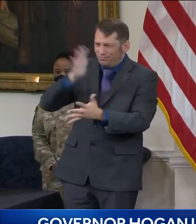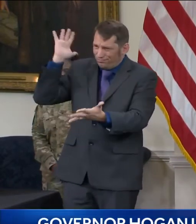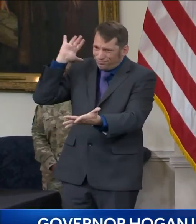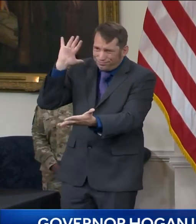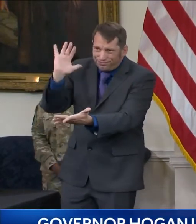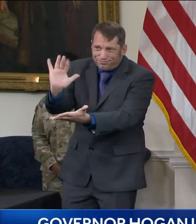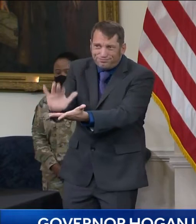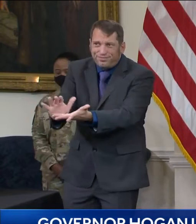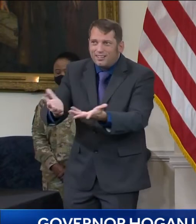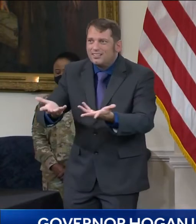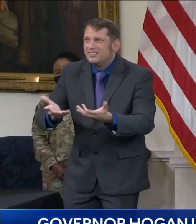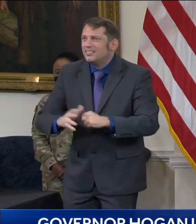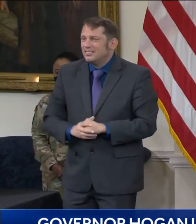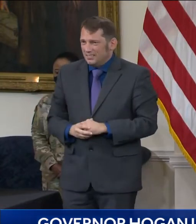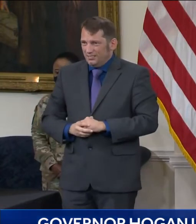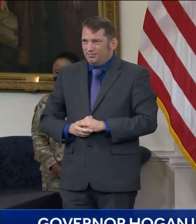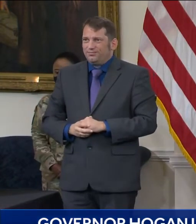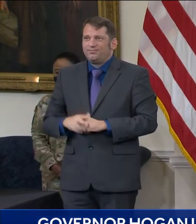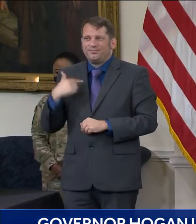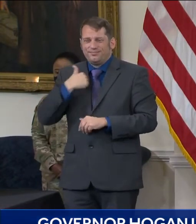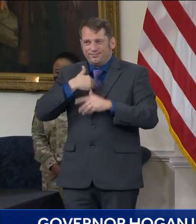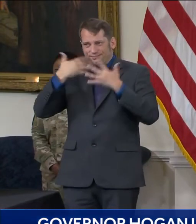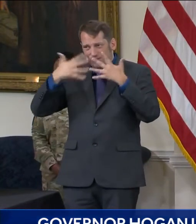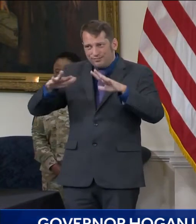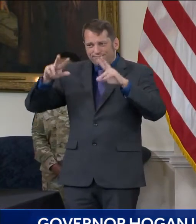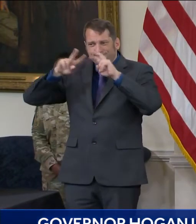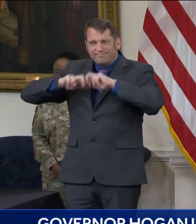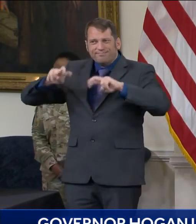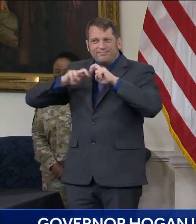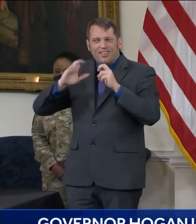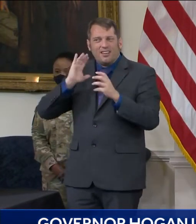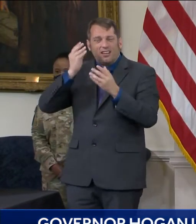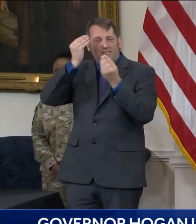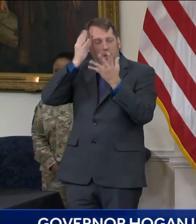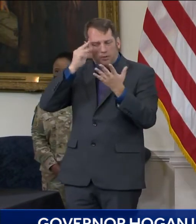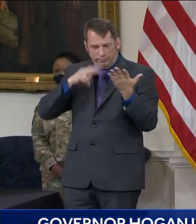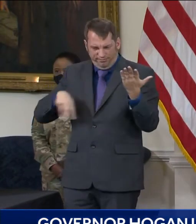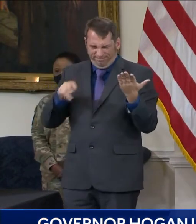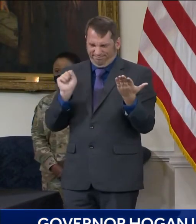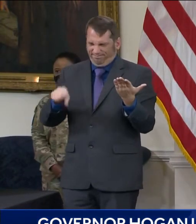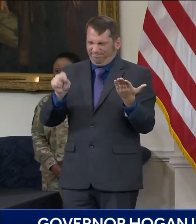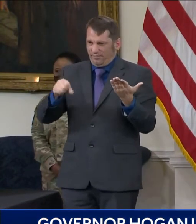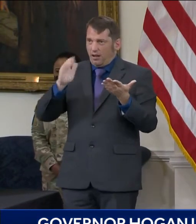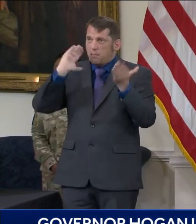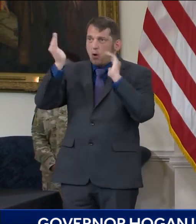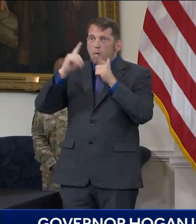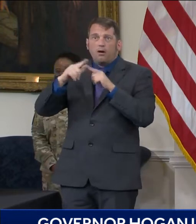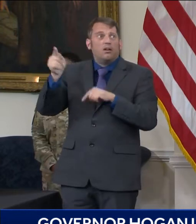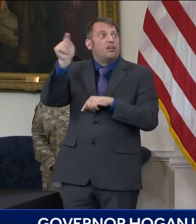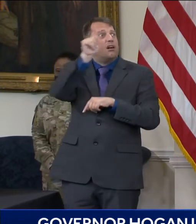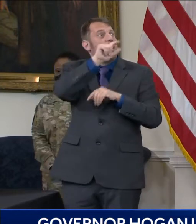HOSPITALIZATIONS ARE DOWN, I SEE YOU DOWN. EVERY METRIC WE LOOK AT THE STATE IS IN BETTER SHAPE THAN WE